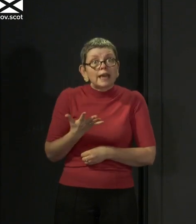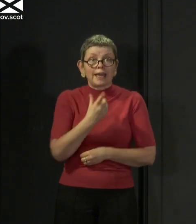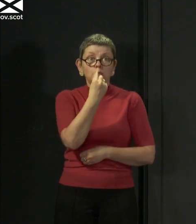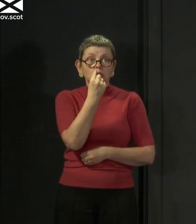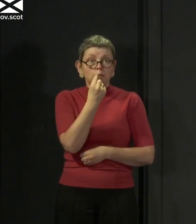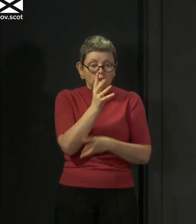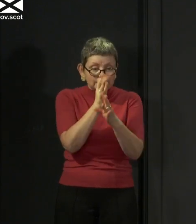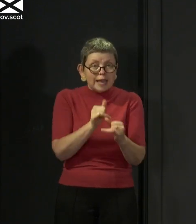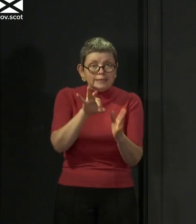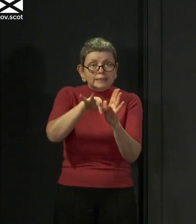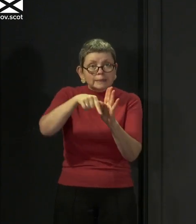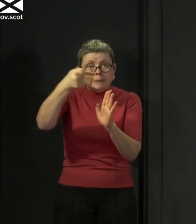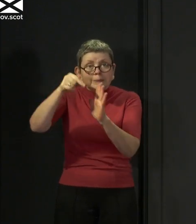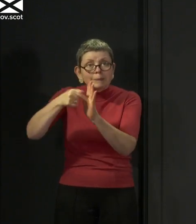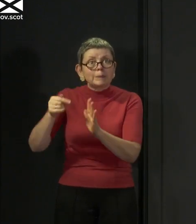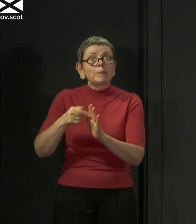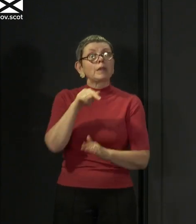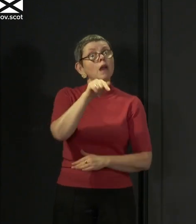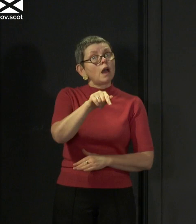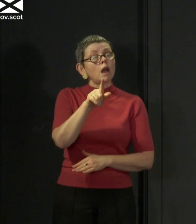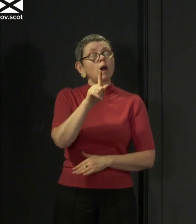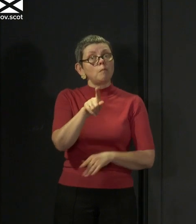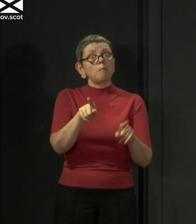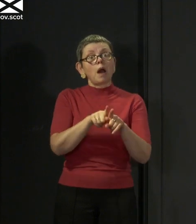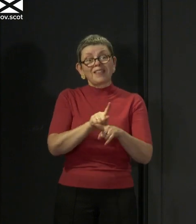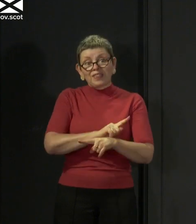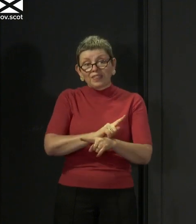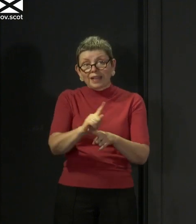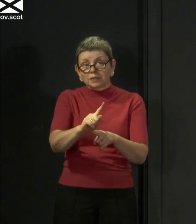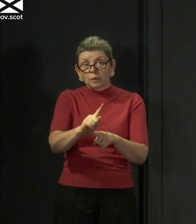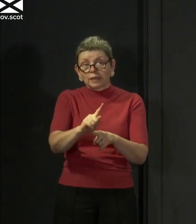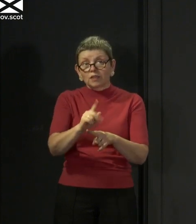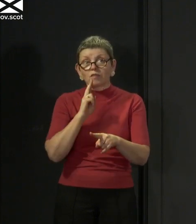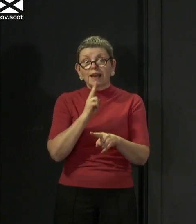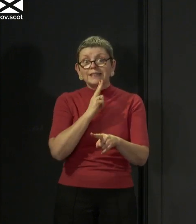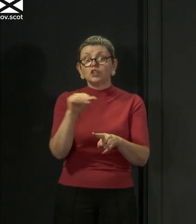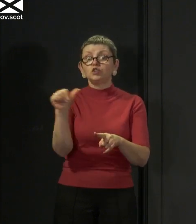that number to exceed 12,000 per day by this time next week.